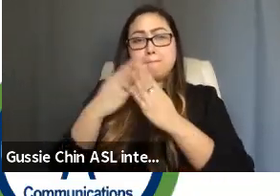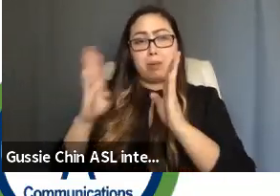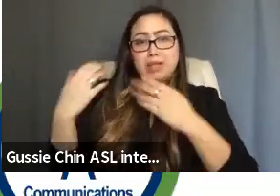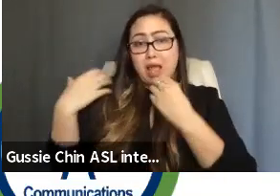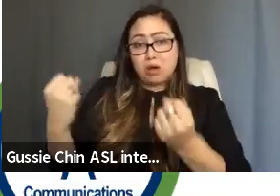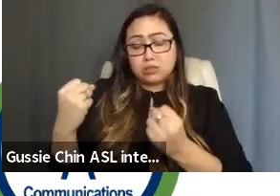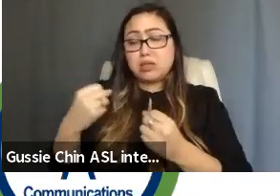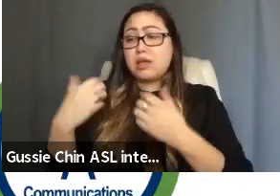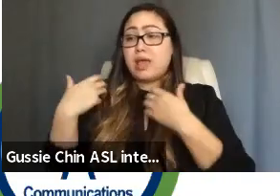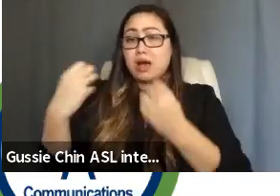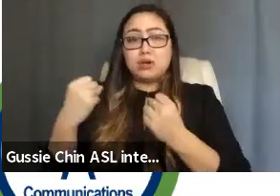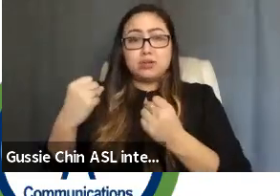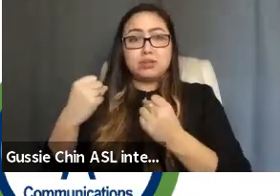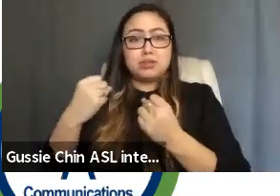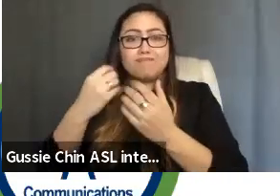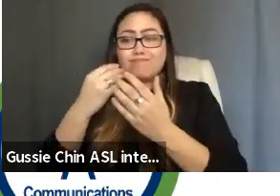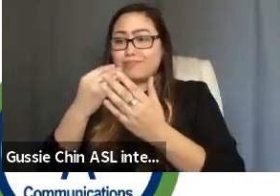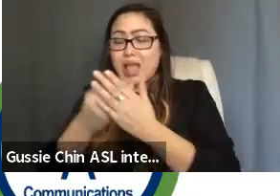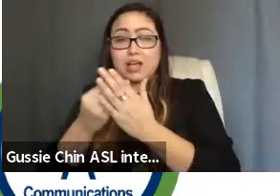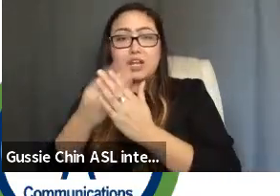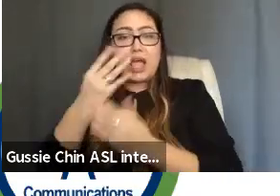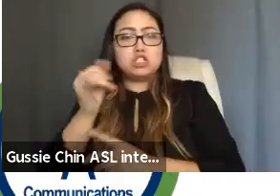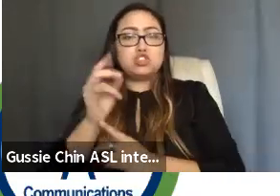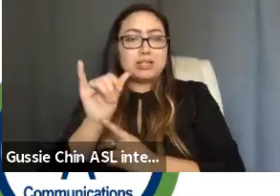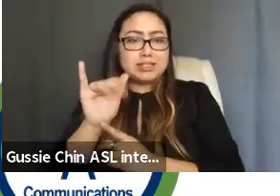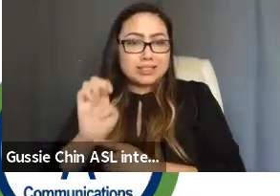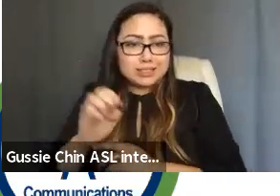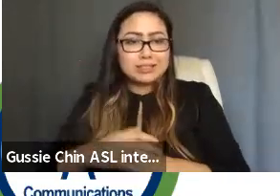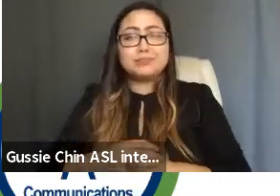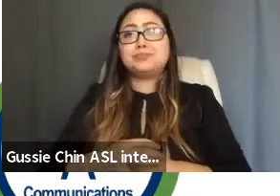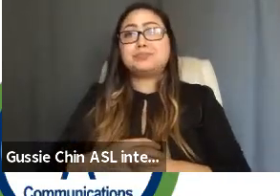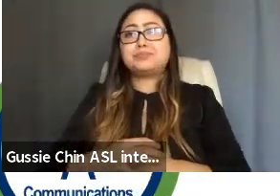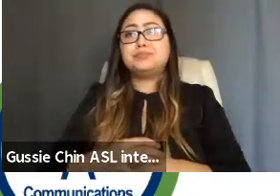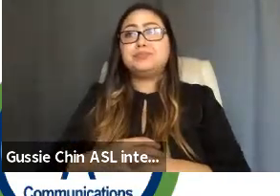environmental justice. And for a long time we have recognized disparities in health outcomes